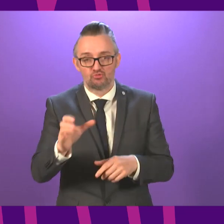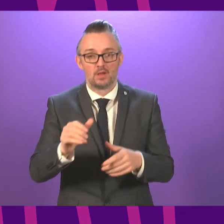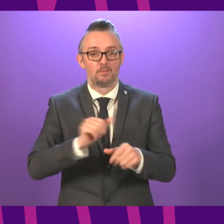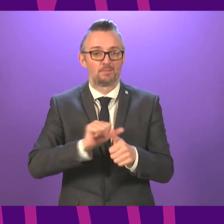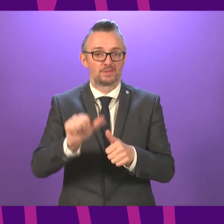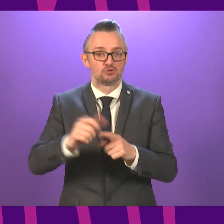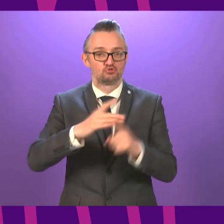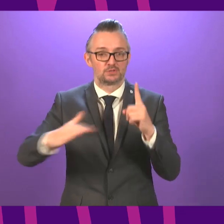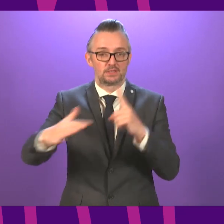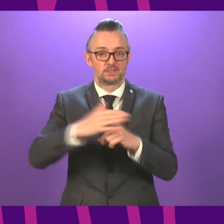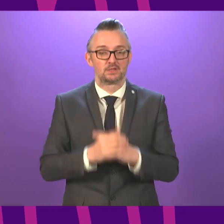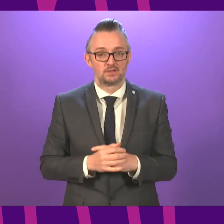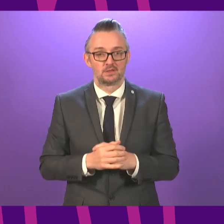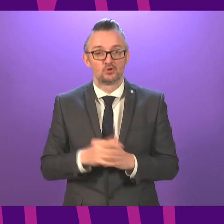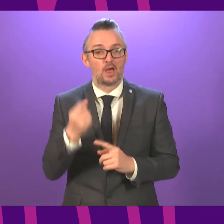and about 11 minutes. That is the warning.